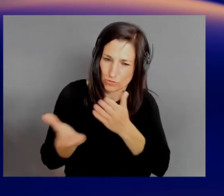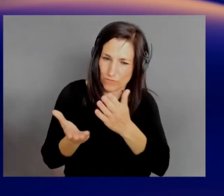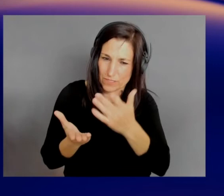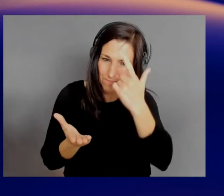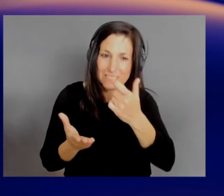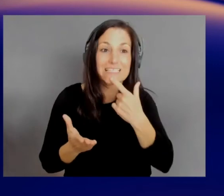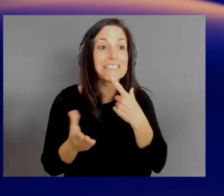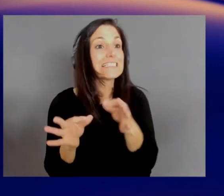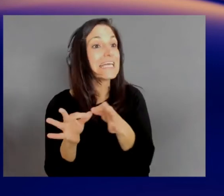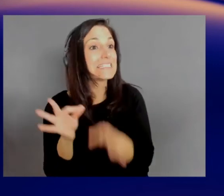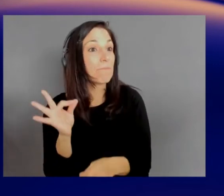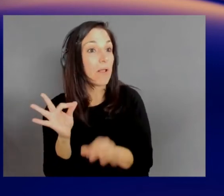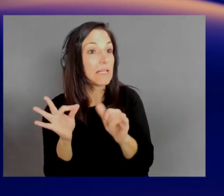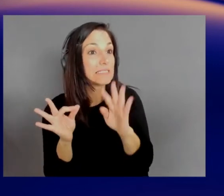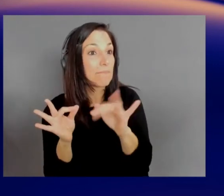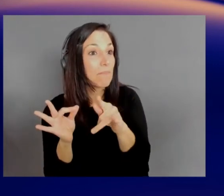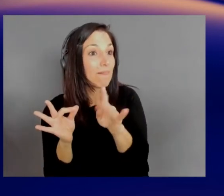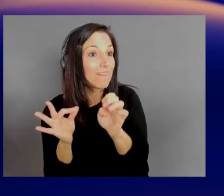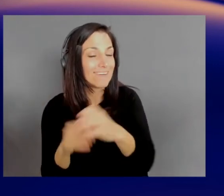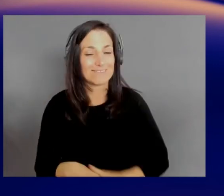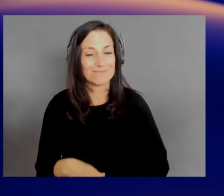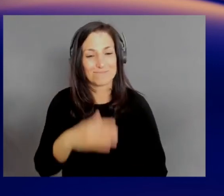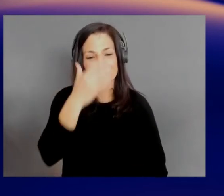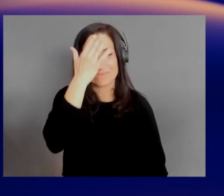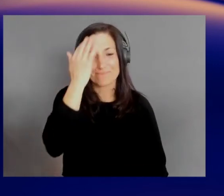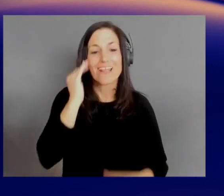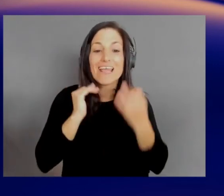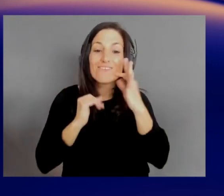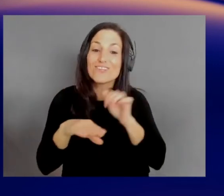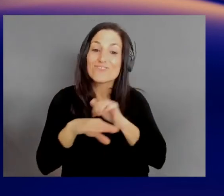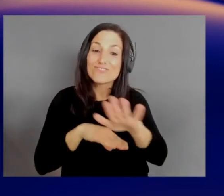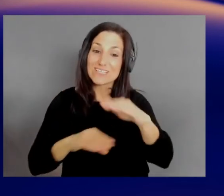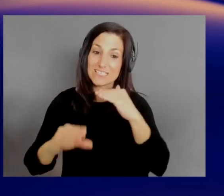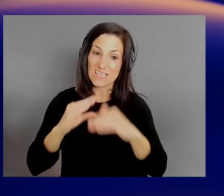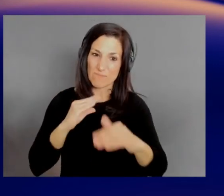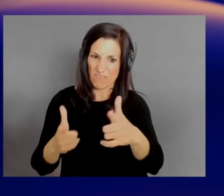and you need to send it as fast as possible, SES is the service you would look to use.